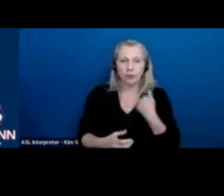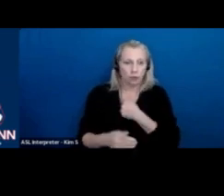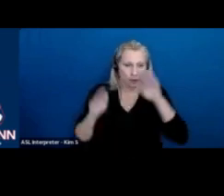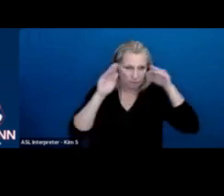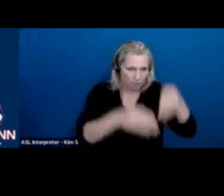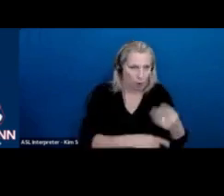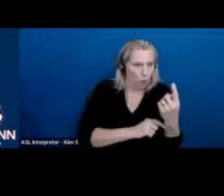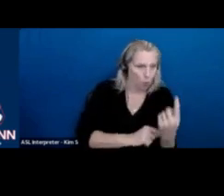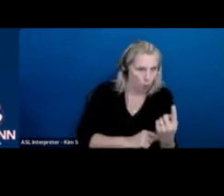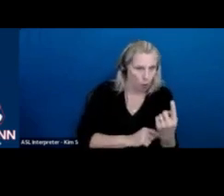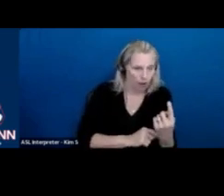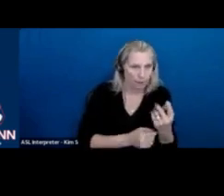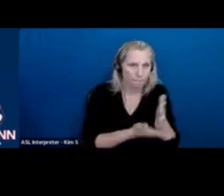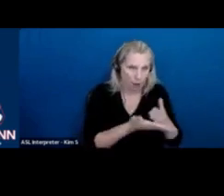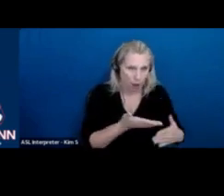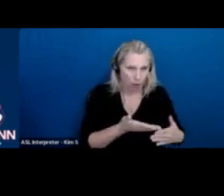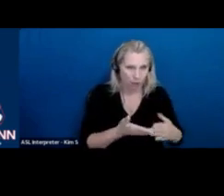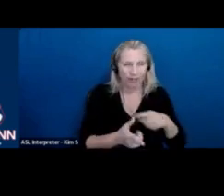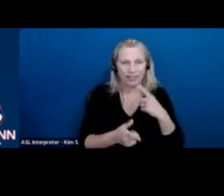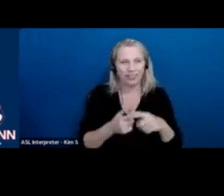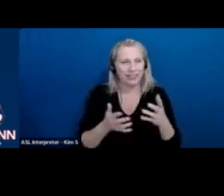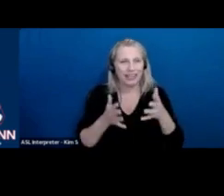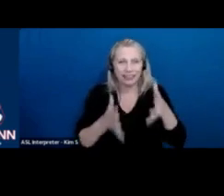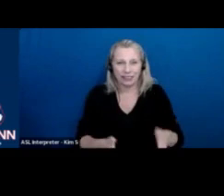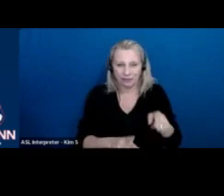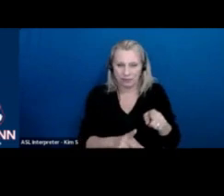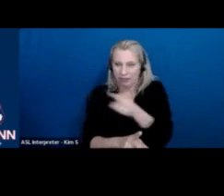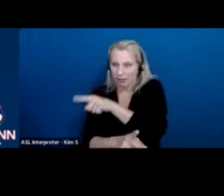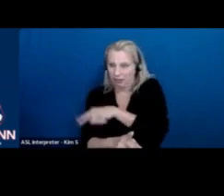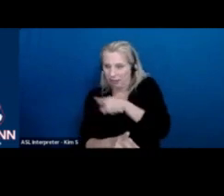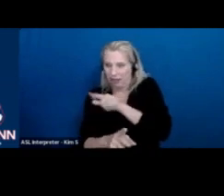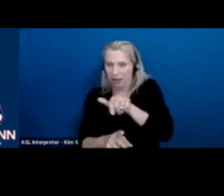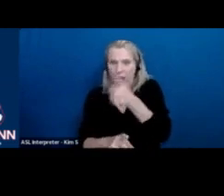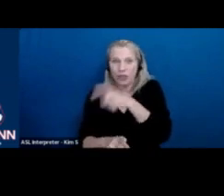on one branch, it leads many needs left unmet which will